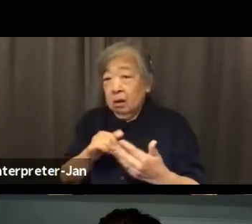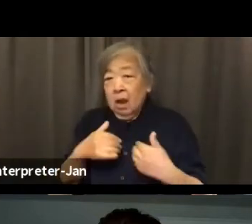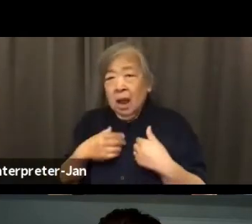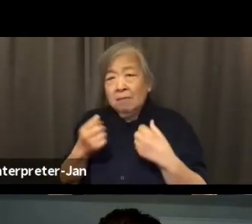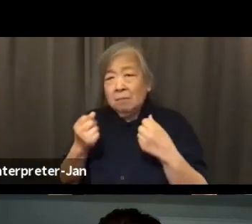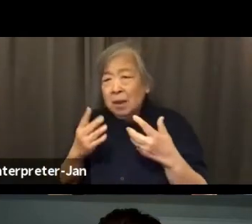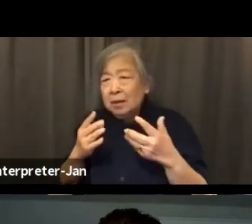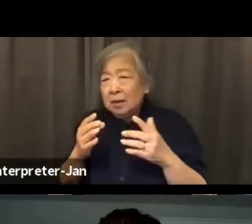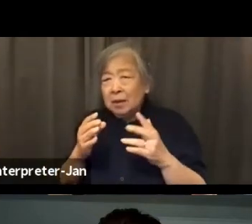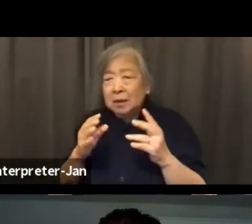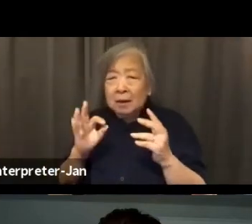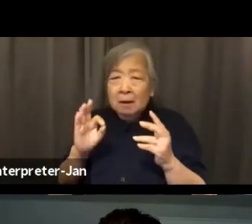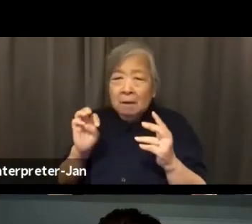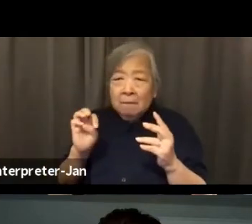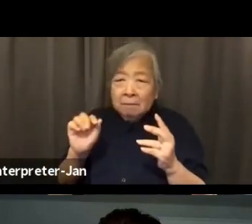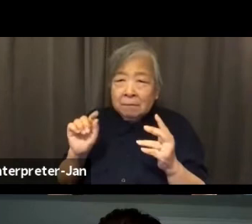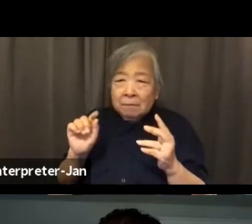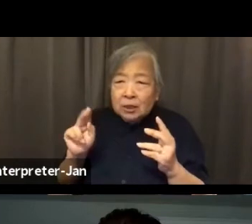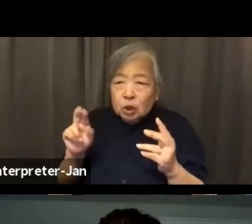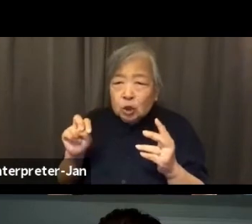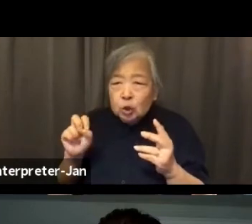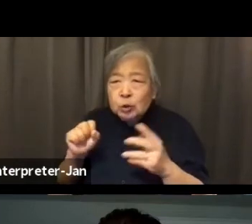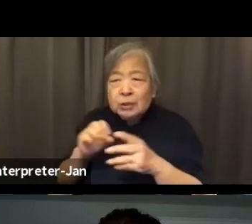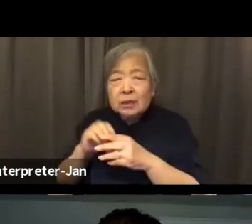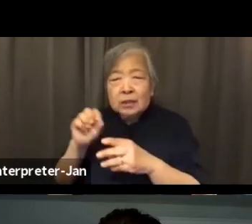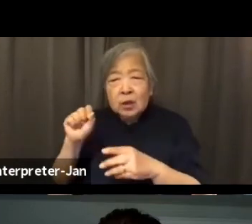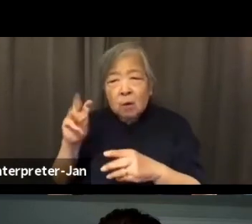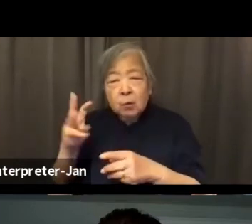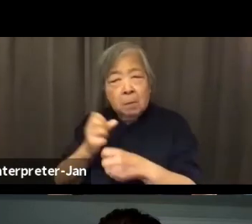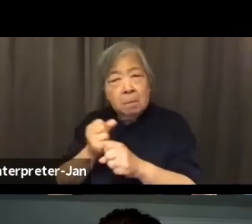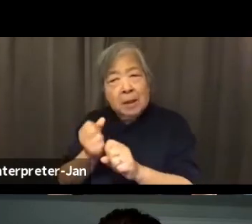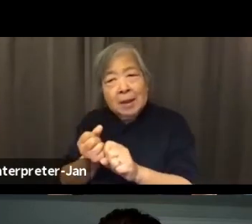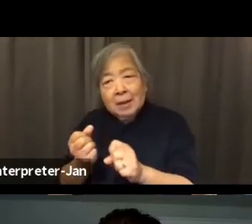software these days, makes this easier, so it's good to learn how to use those, but there